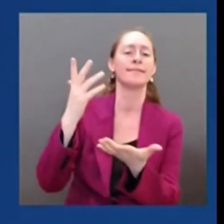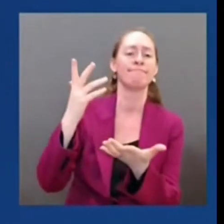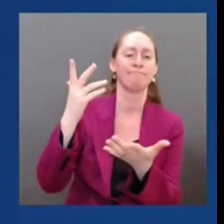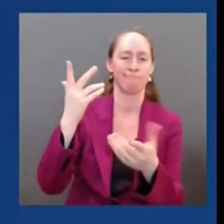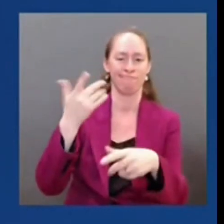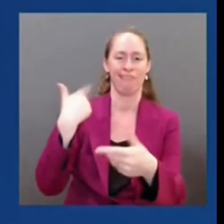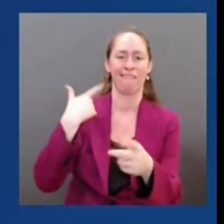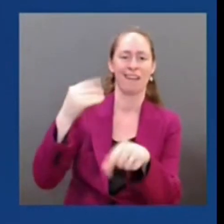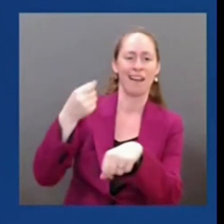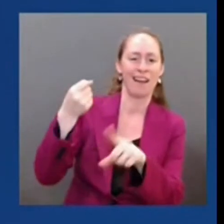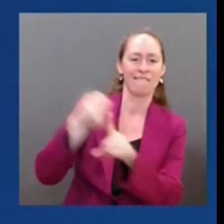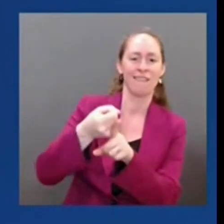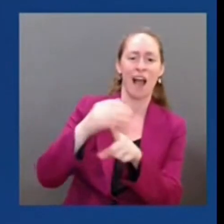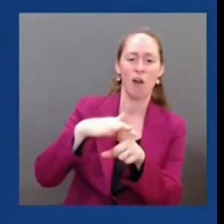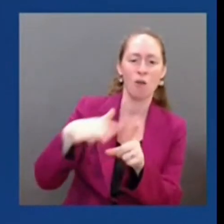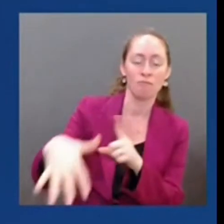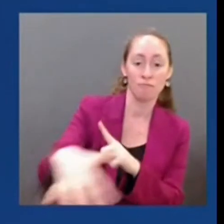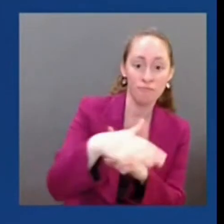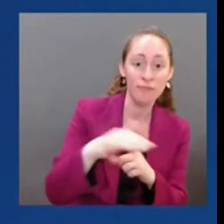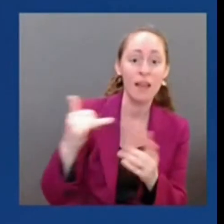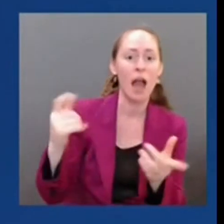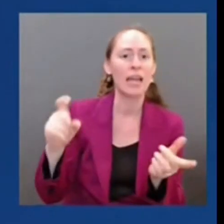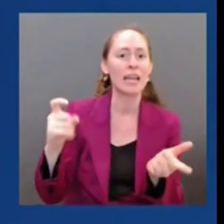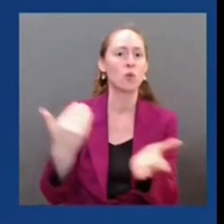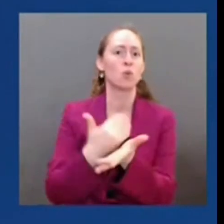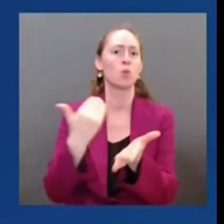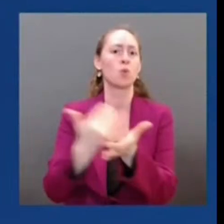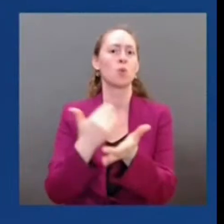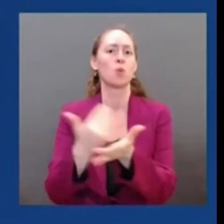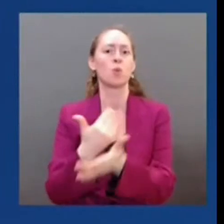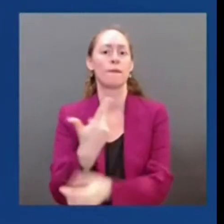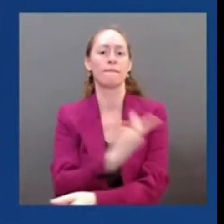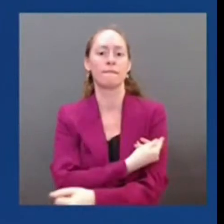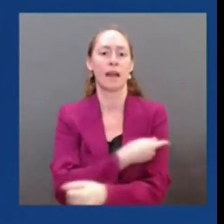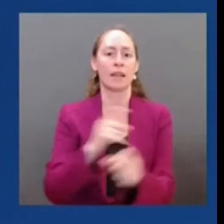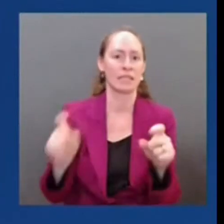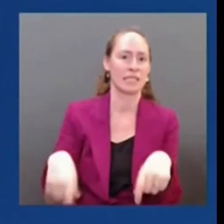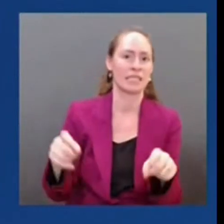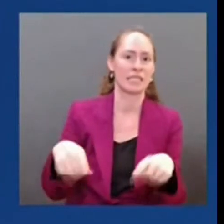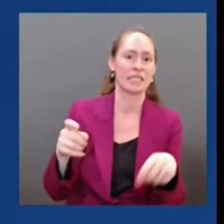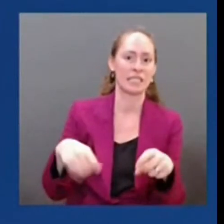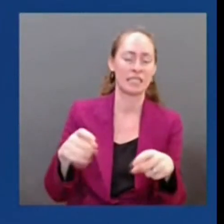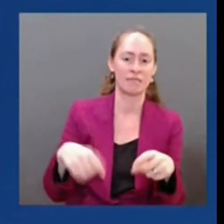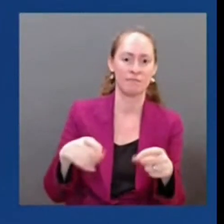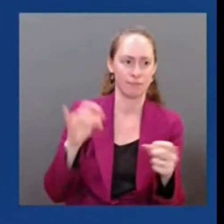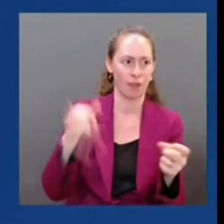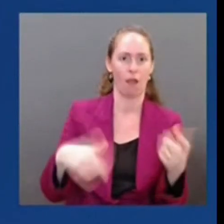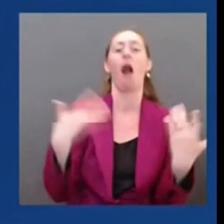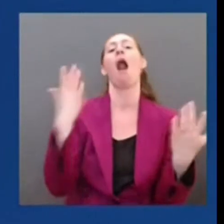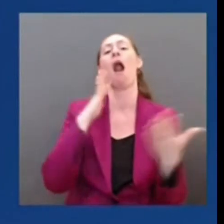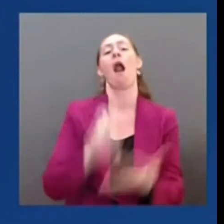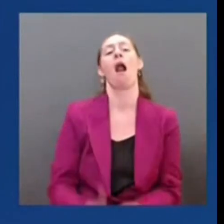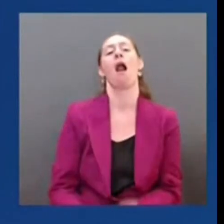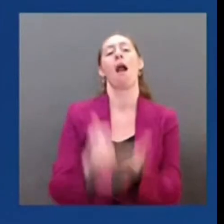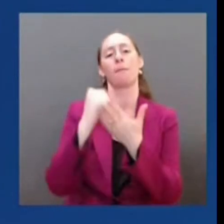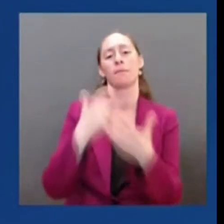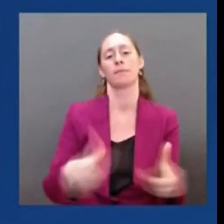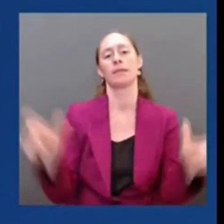WILL DRIVE WHAT HAPPENS. ARE WE GOING TO HAVE A NEW